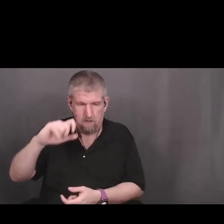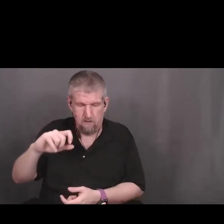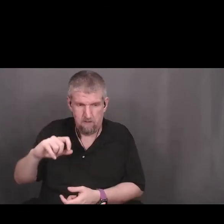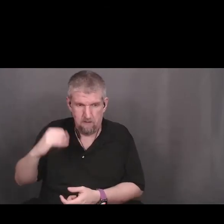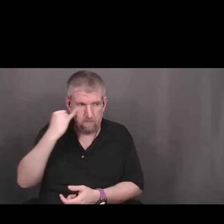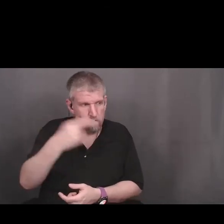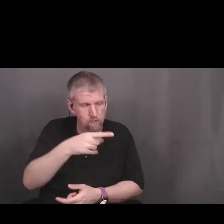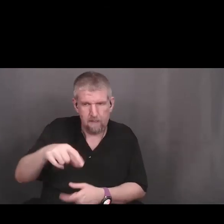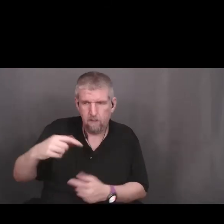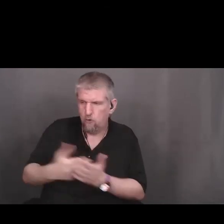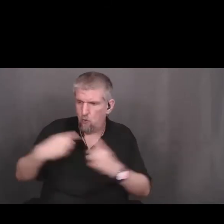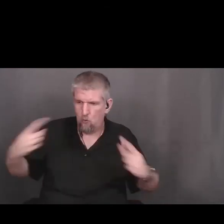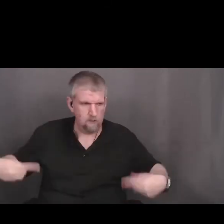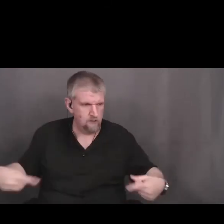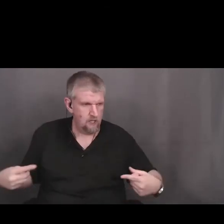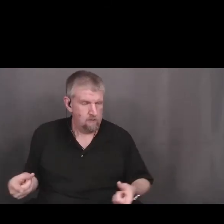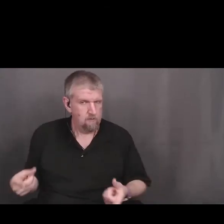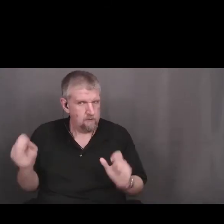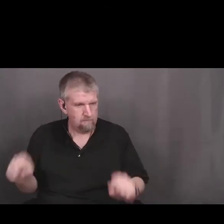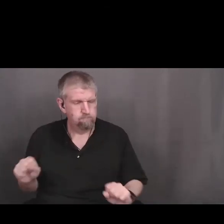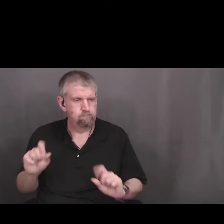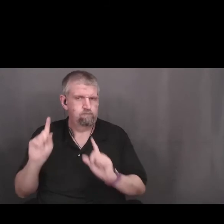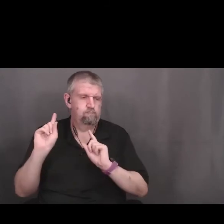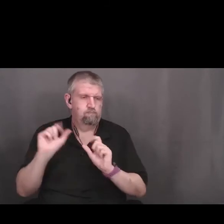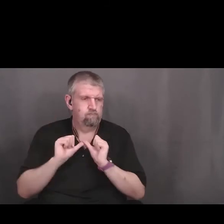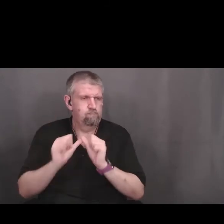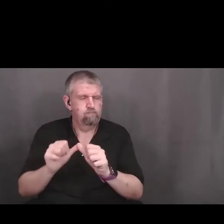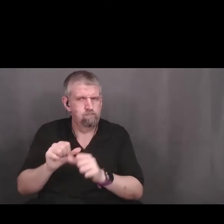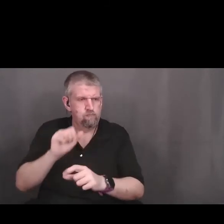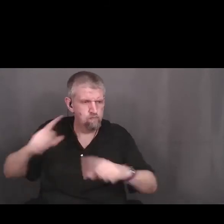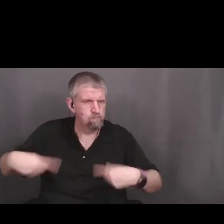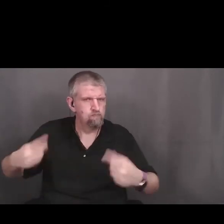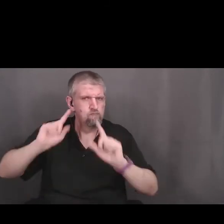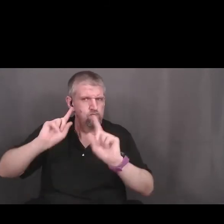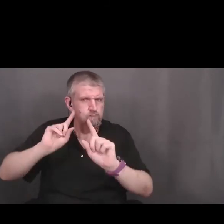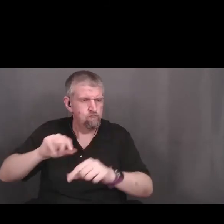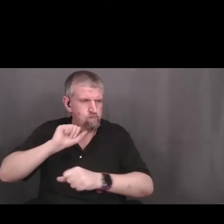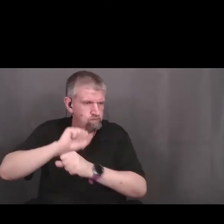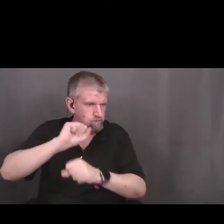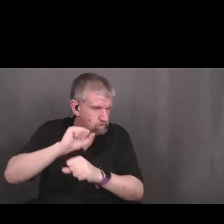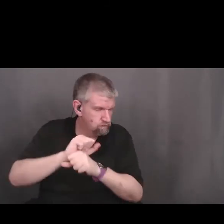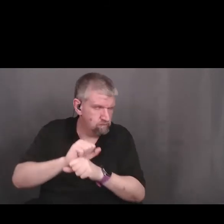for example, so you can have a more reliable wheelchair that you can utilize while you're working